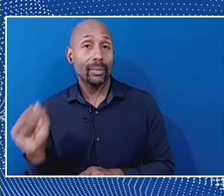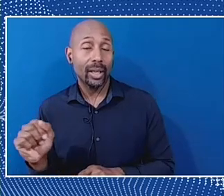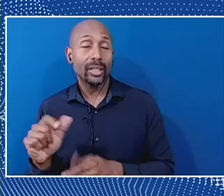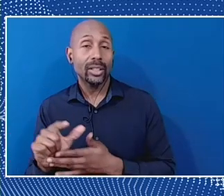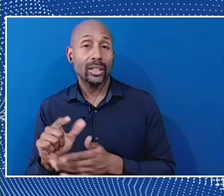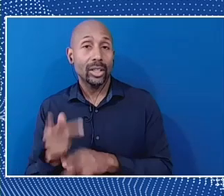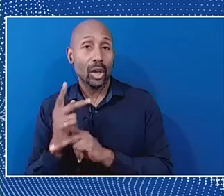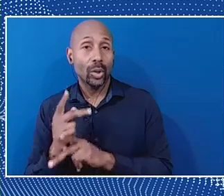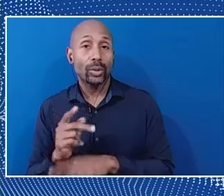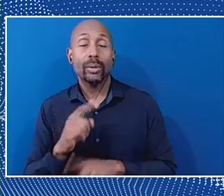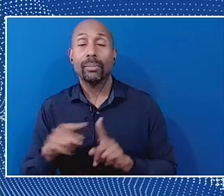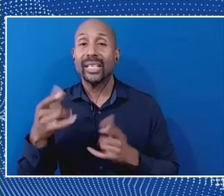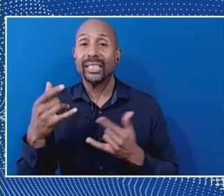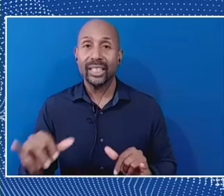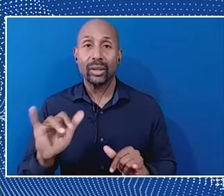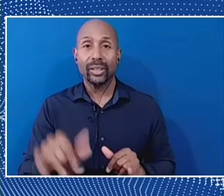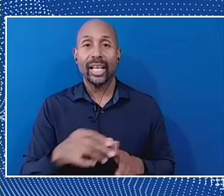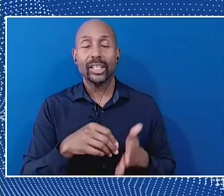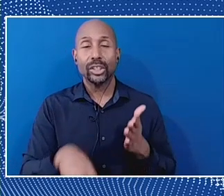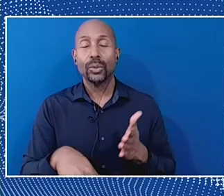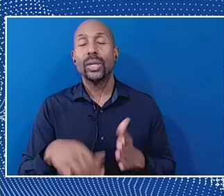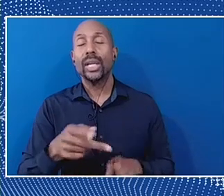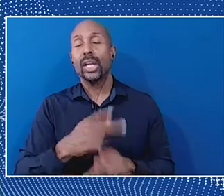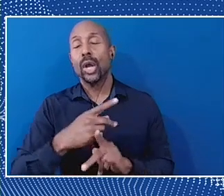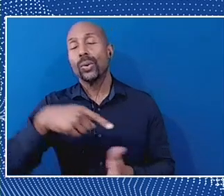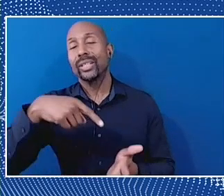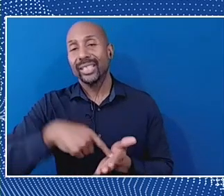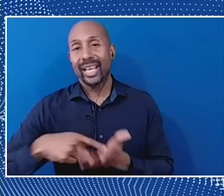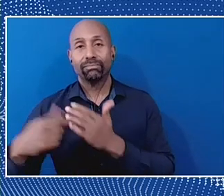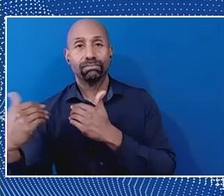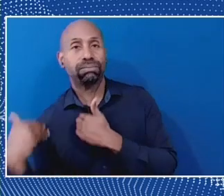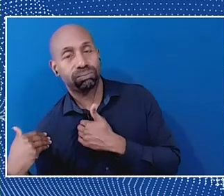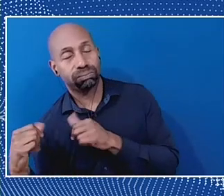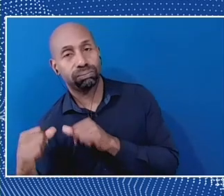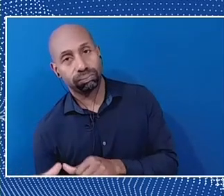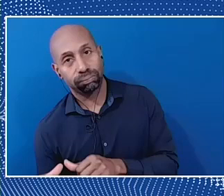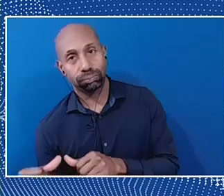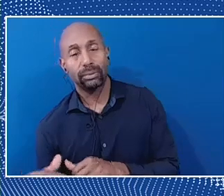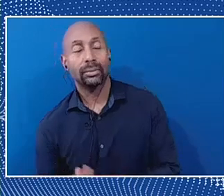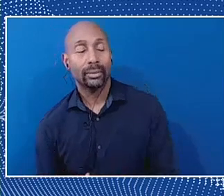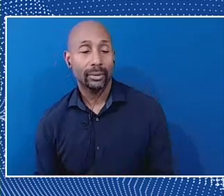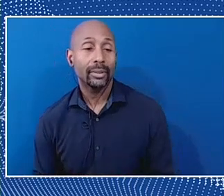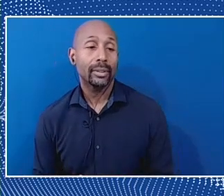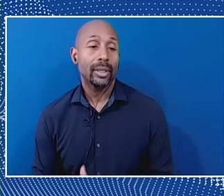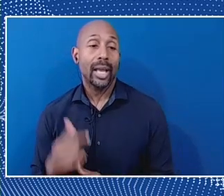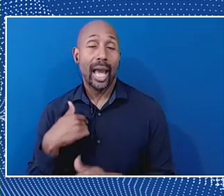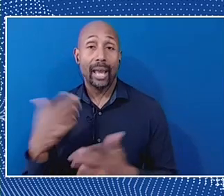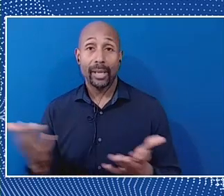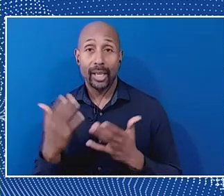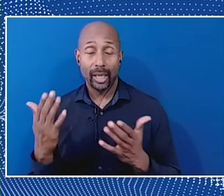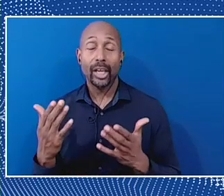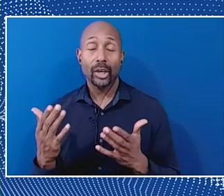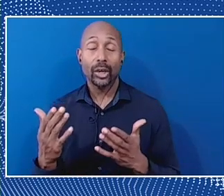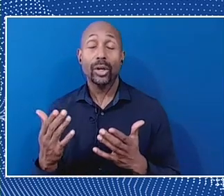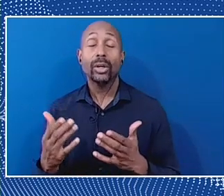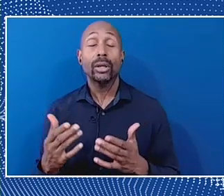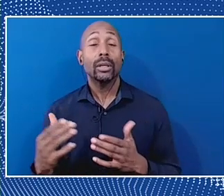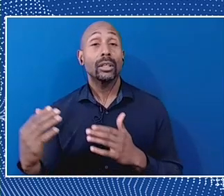persistent burden hindering my financial progress. Today day I stand before you b urdened by student loan debt totaling